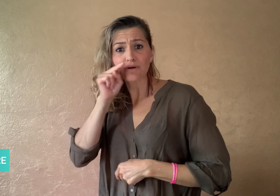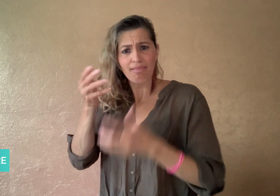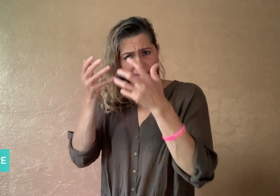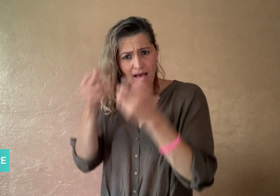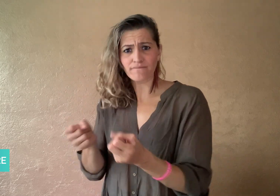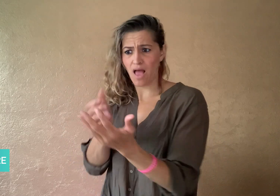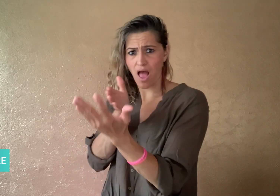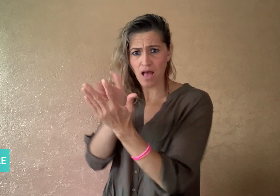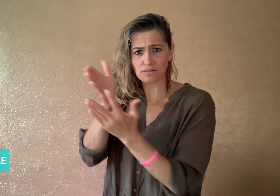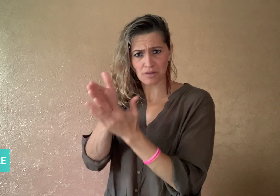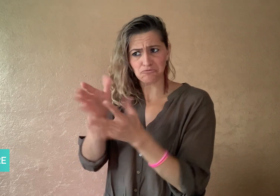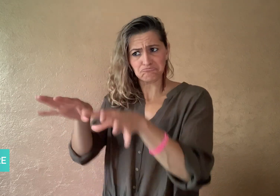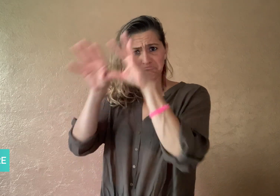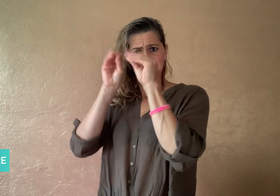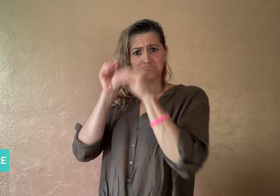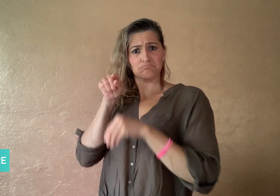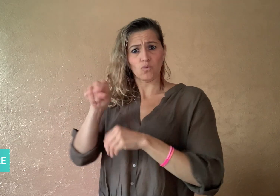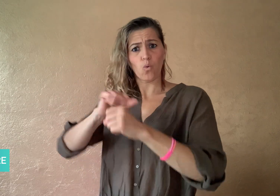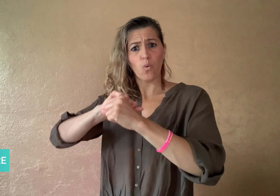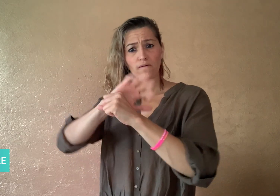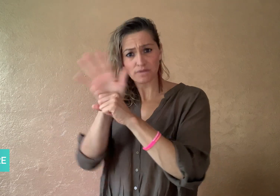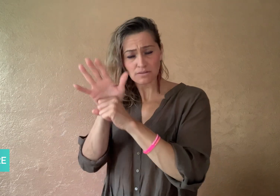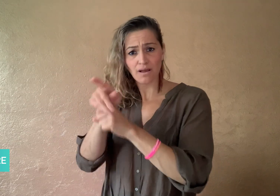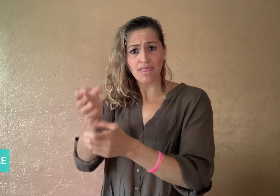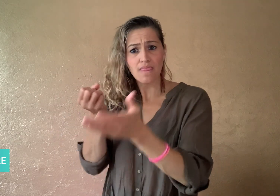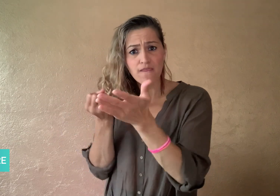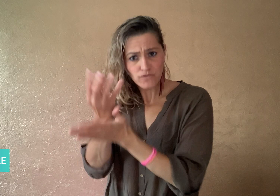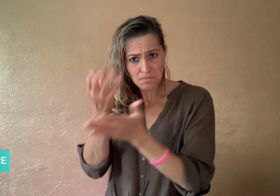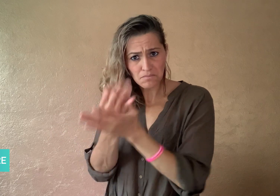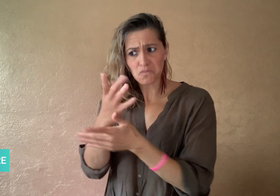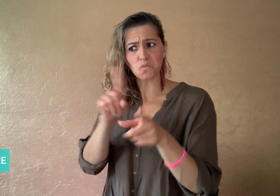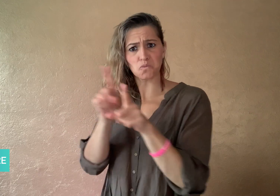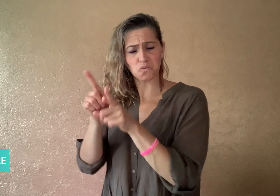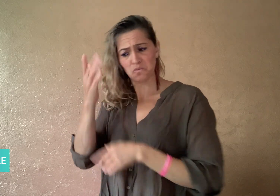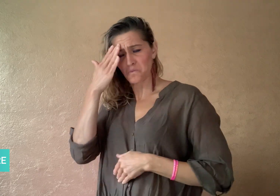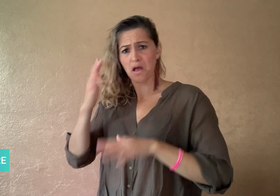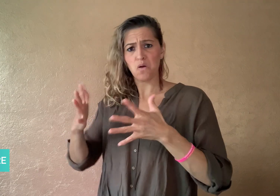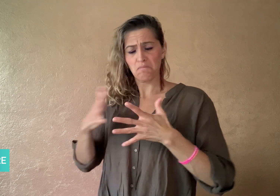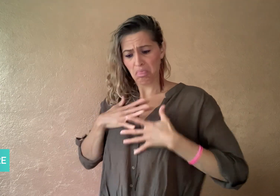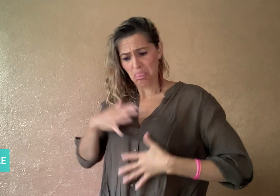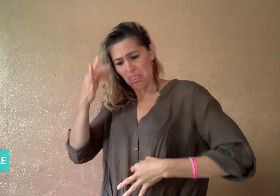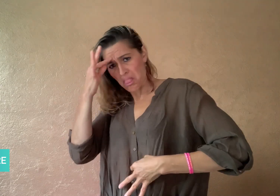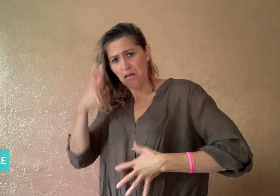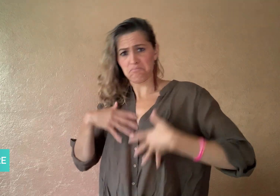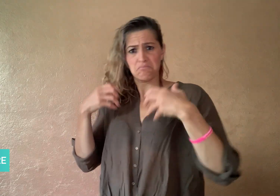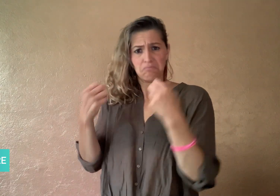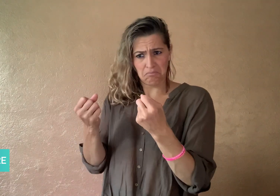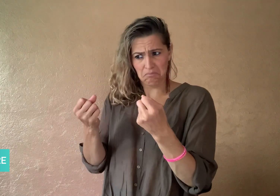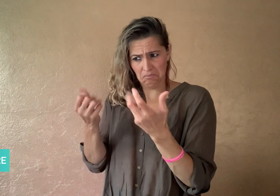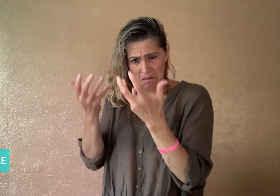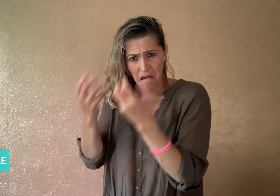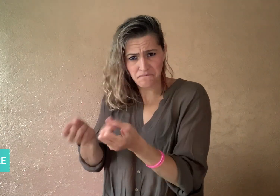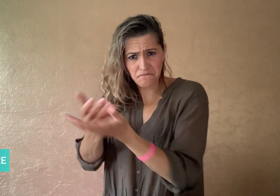information and treatment. During a virtual